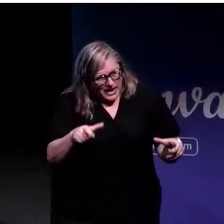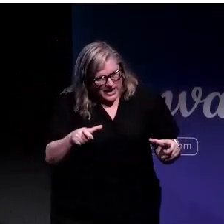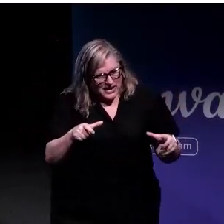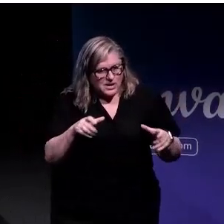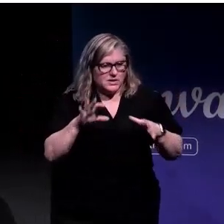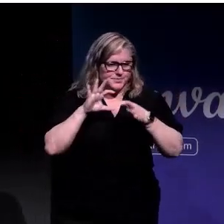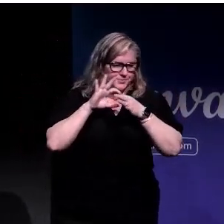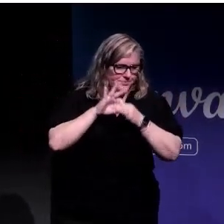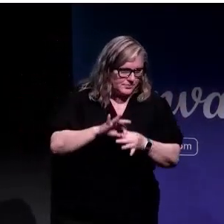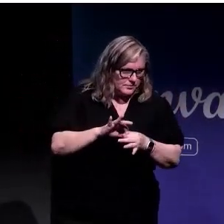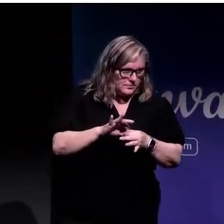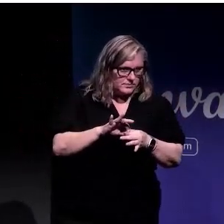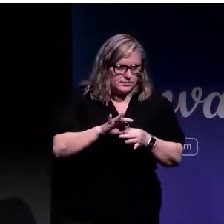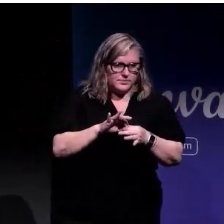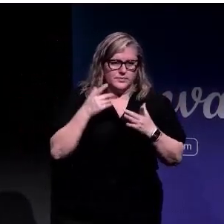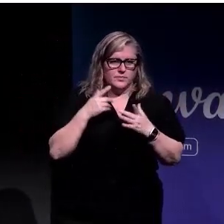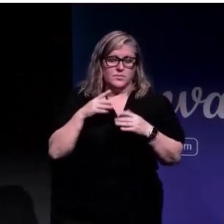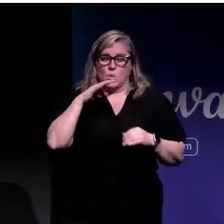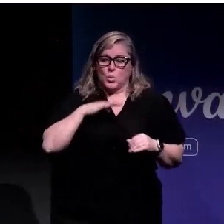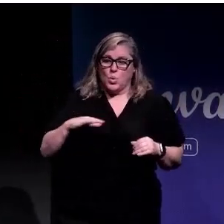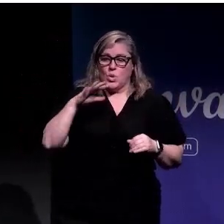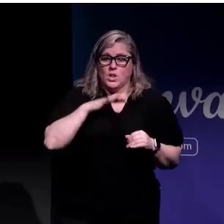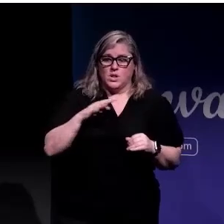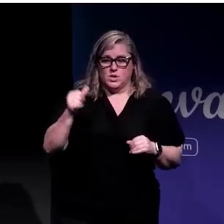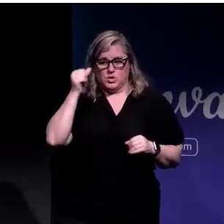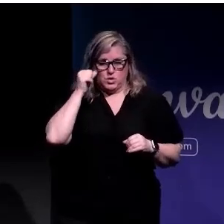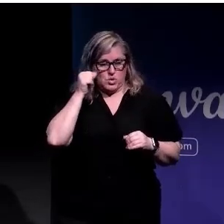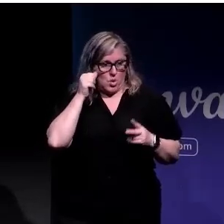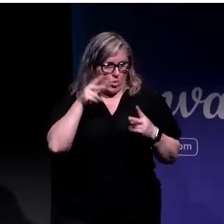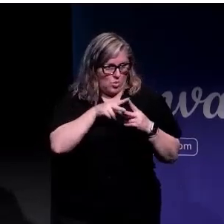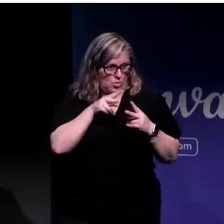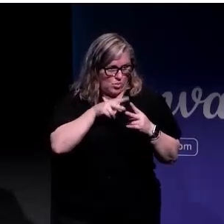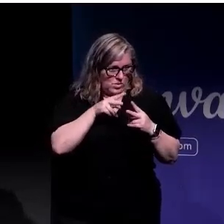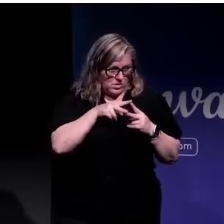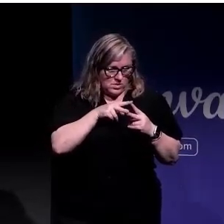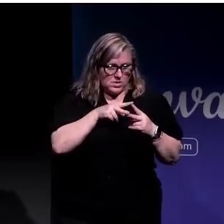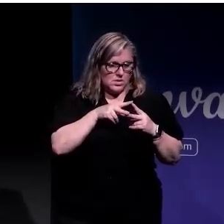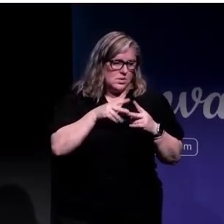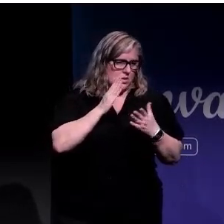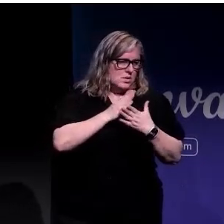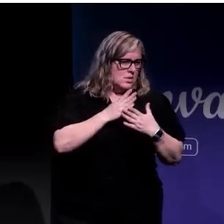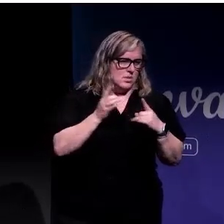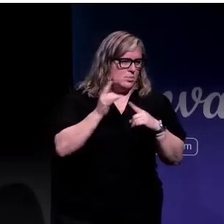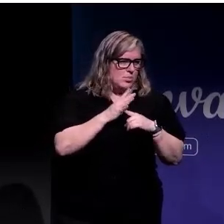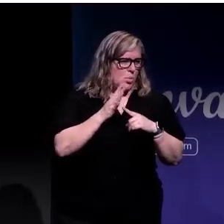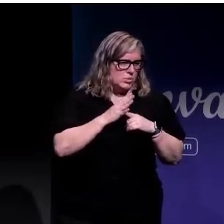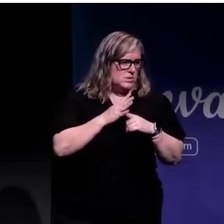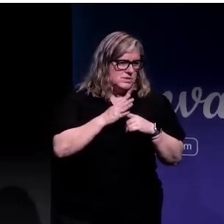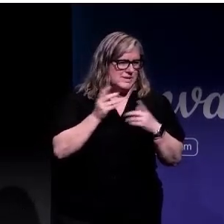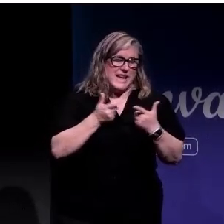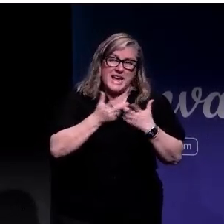Okay, And we all know that those two things are really vital in any inclusive design project.